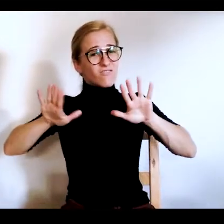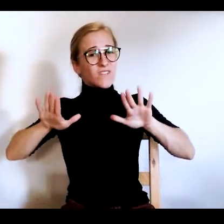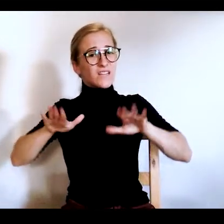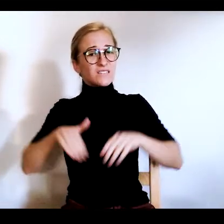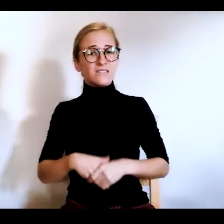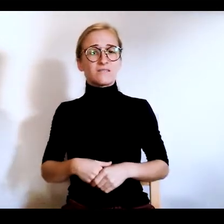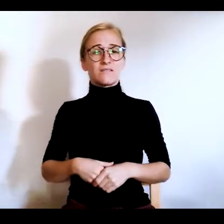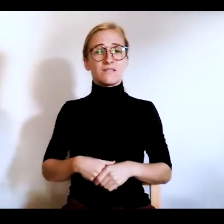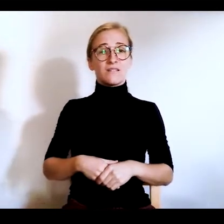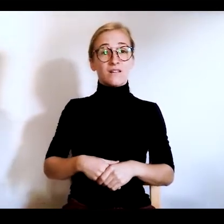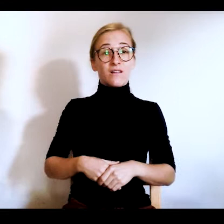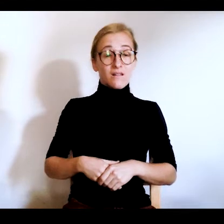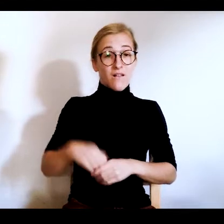And for that day,